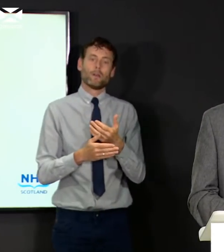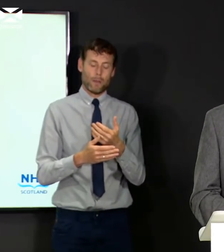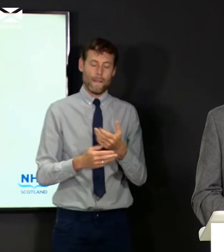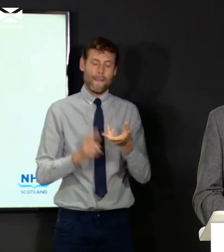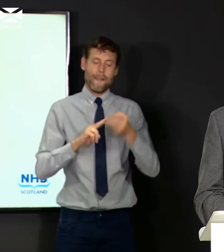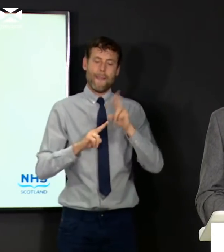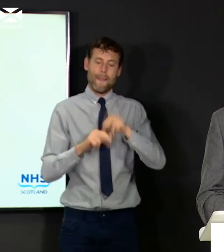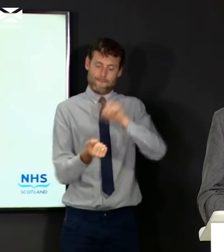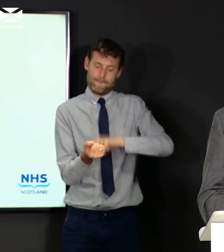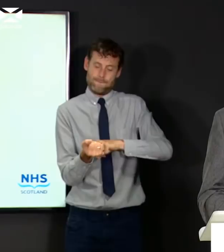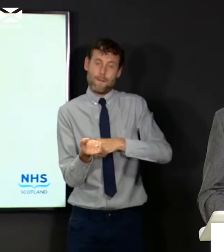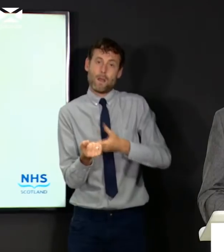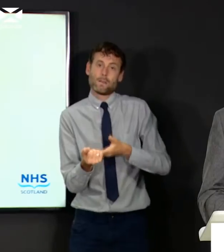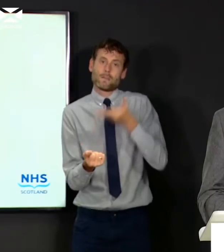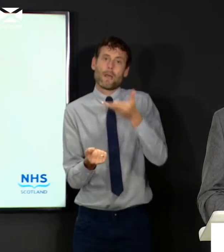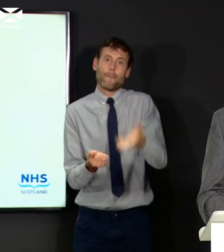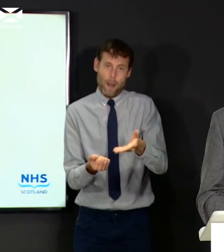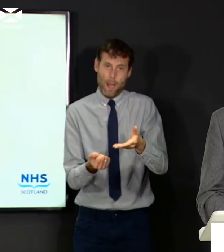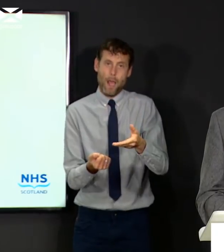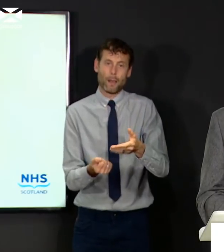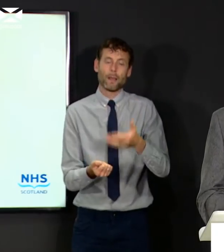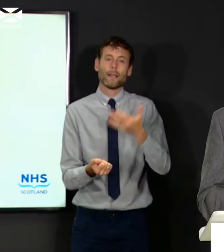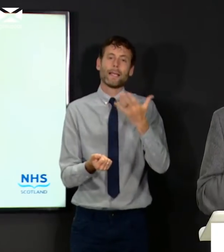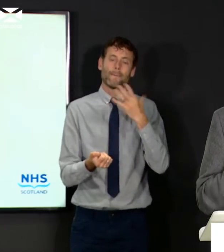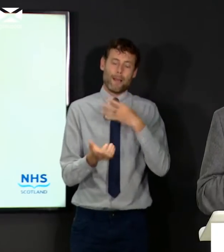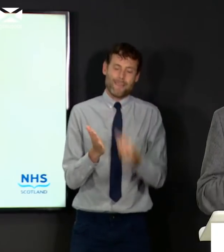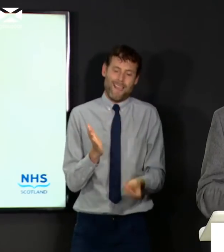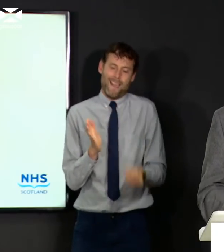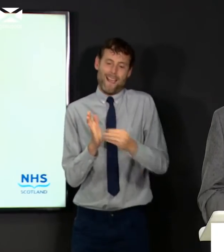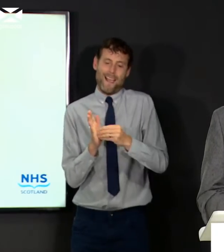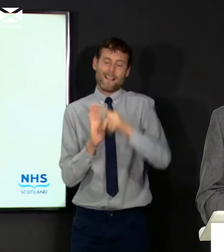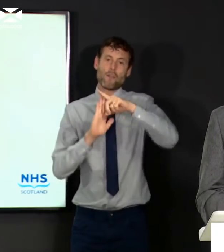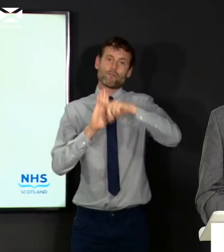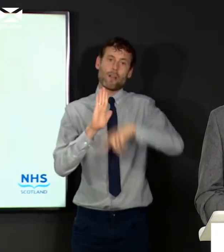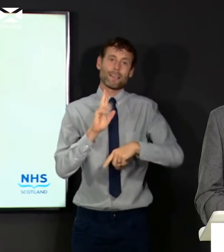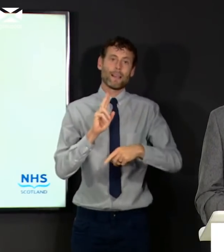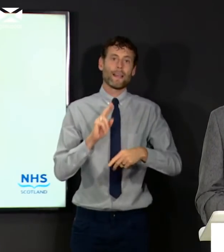but we have had to add some new criteria. So please do not donate if you're over